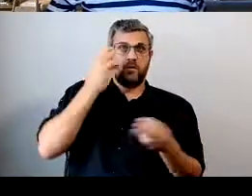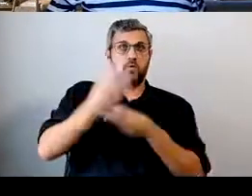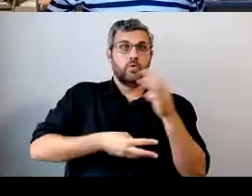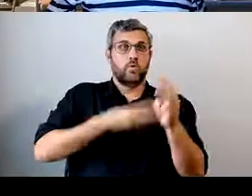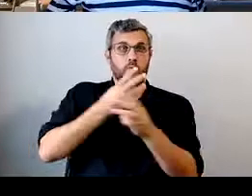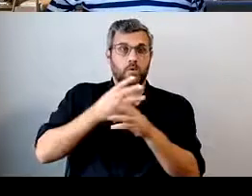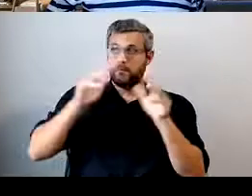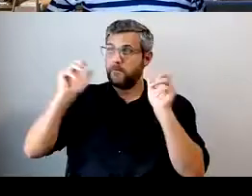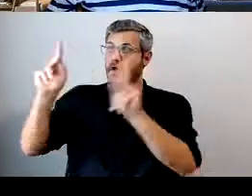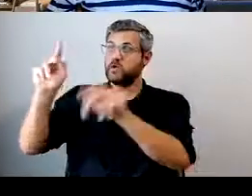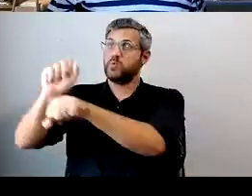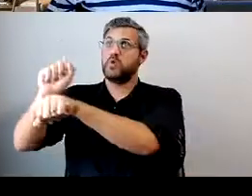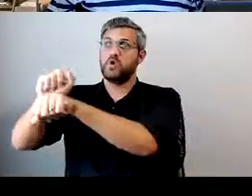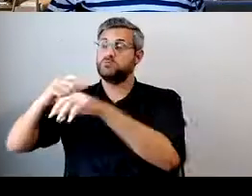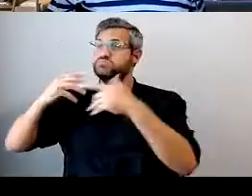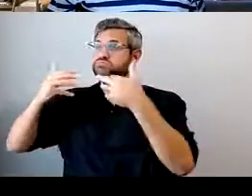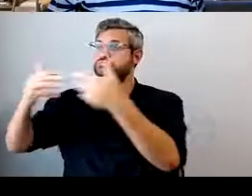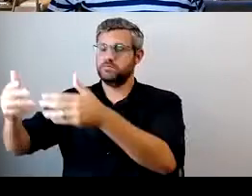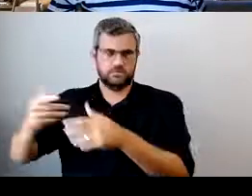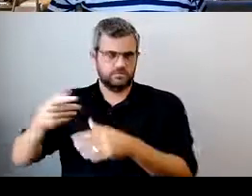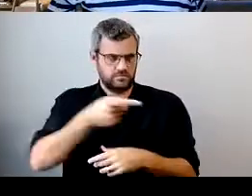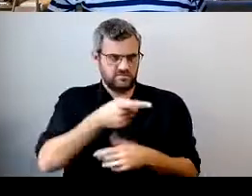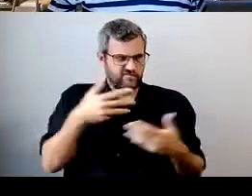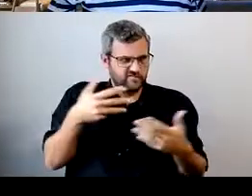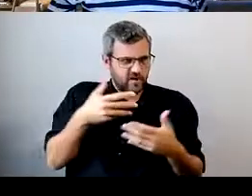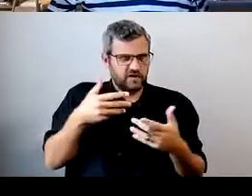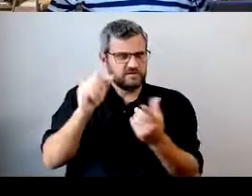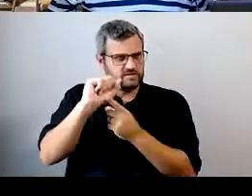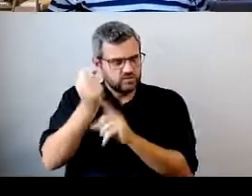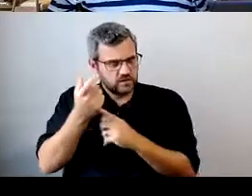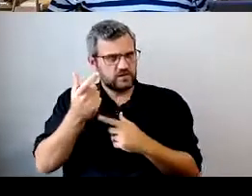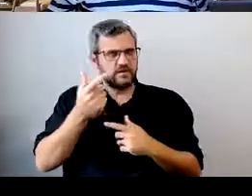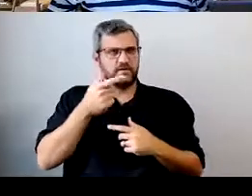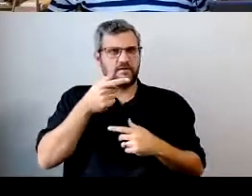to work in some ways, and since you're afraid in a lot of situations, because they're battling health issues as well